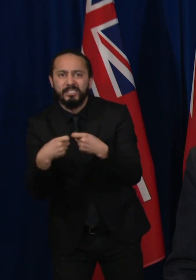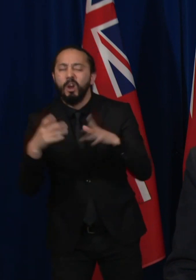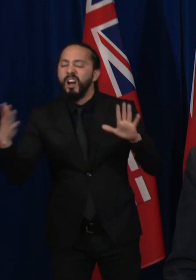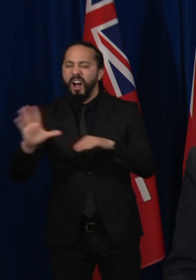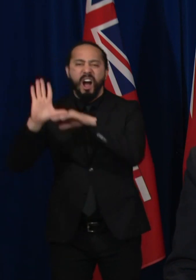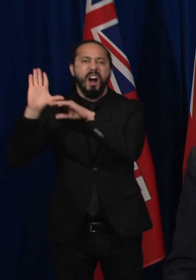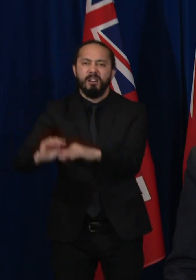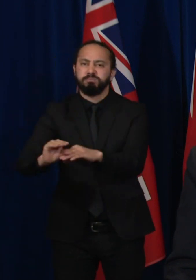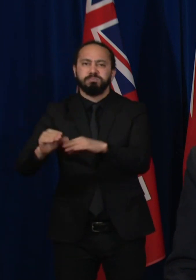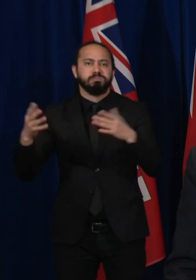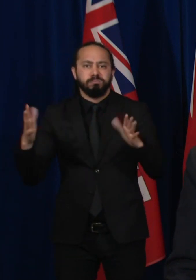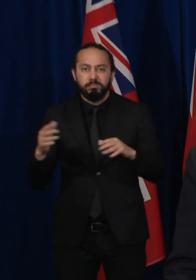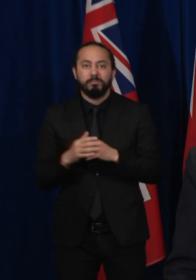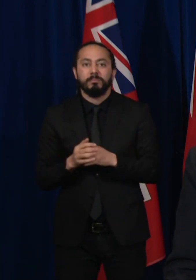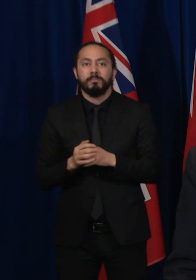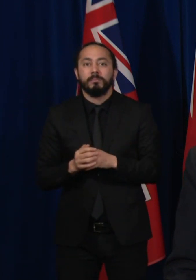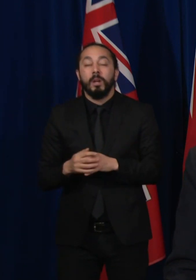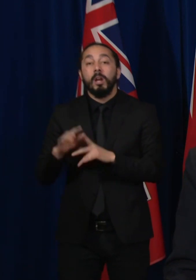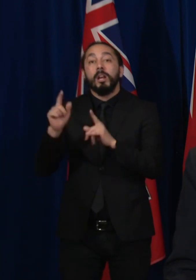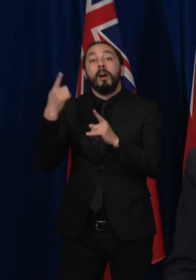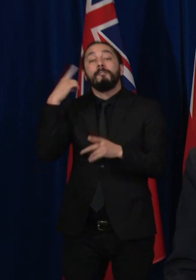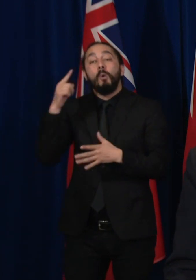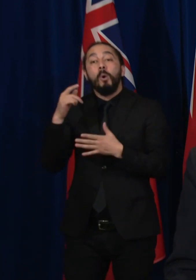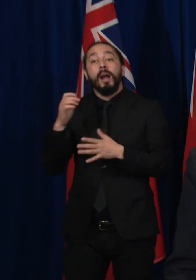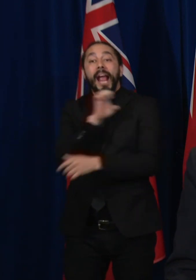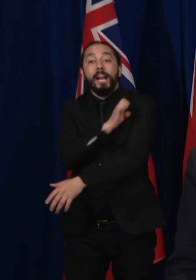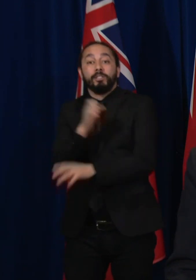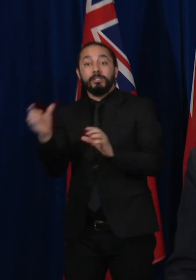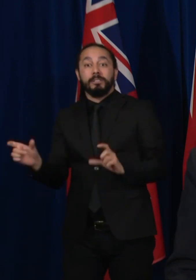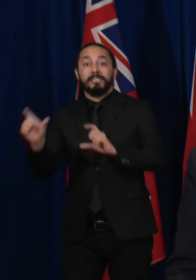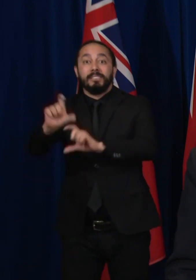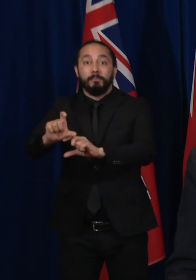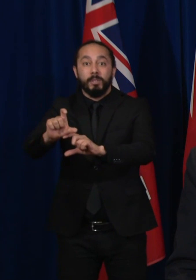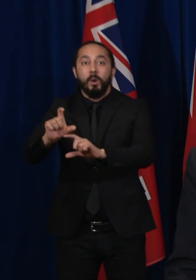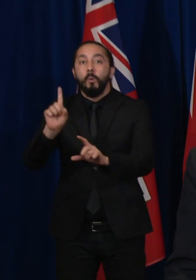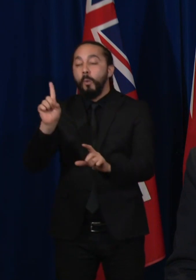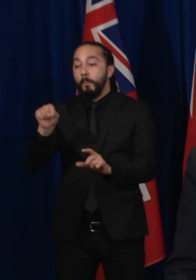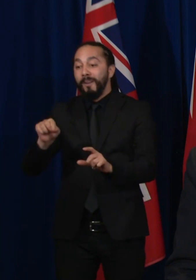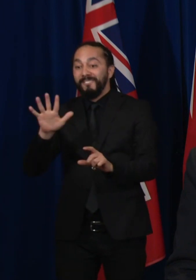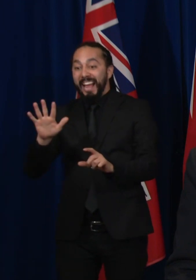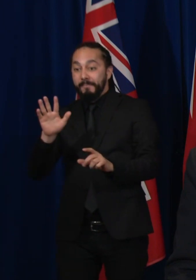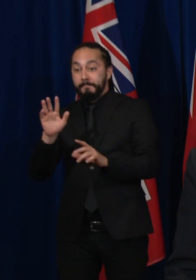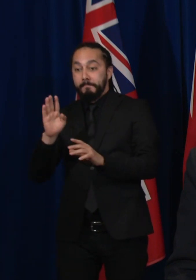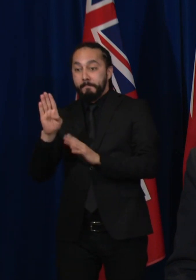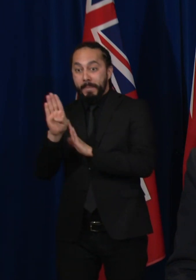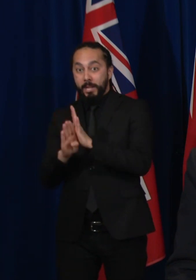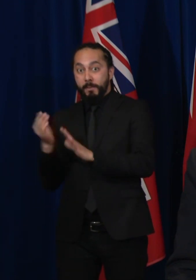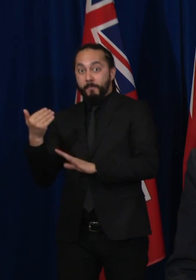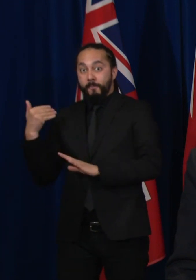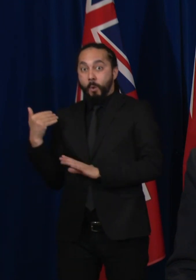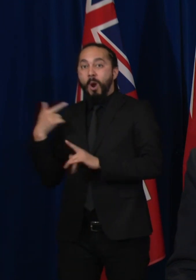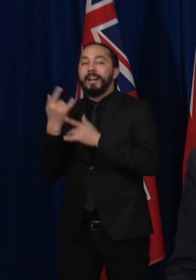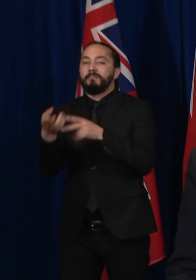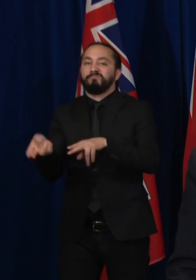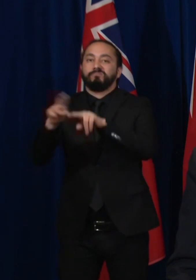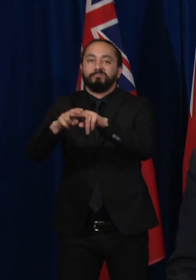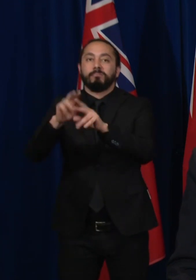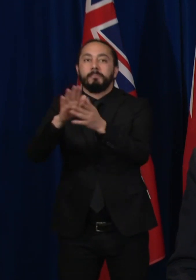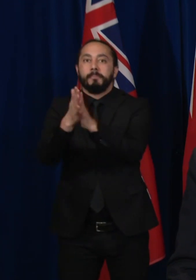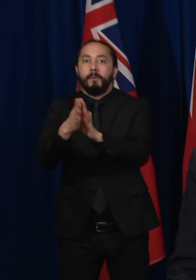This we may, in all propriety do. subsidies by $1.5 billion to $5.6 But, in a larger sense, we can not dedicate -- billion this year, providing direct relief for every small business and